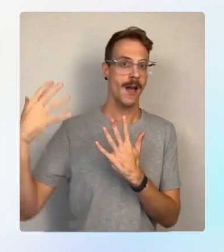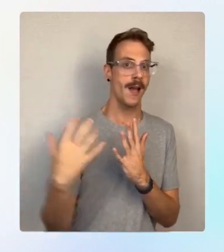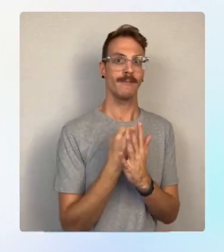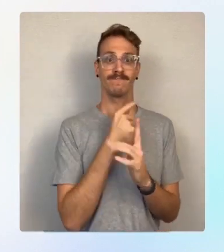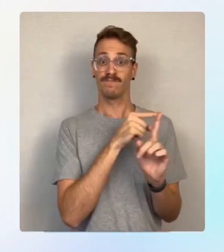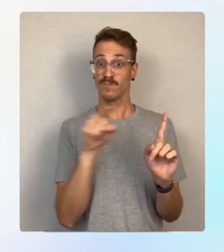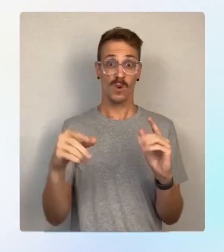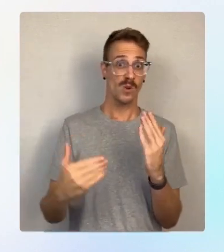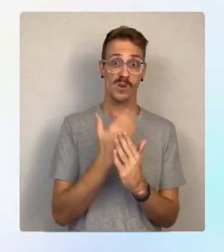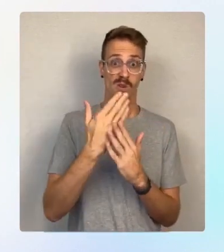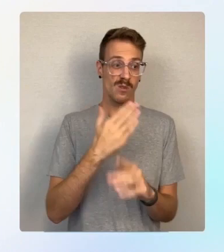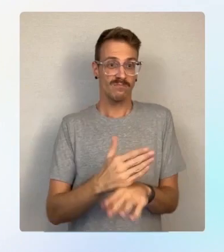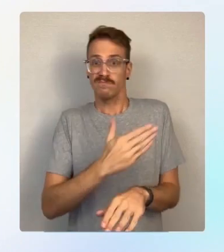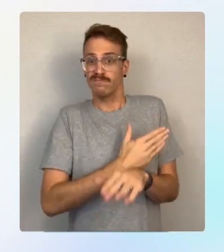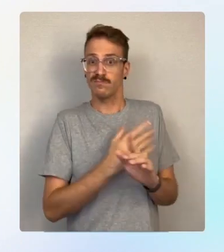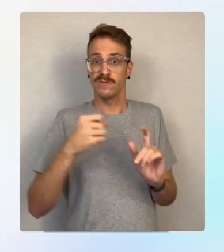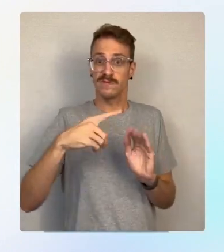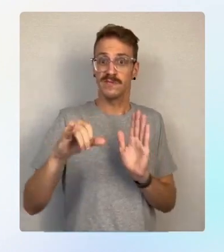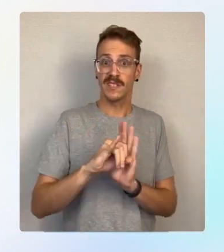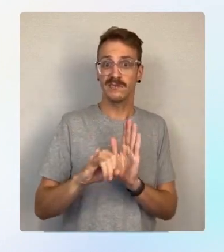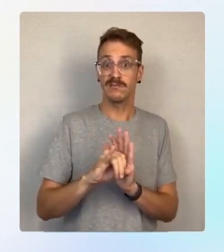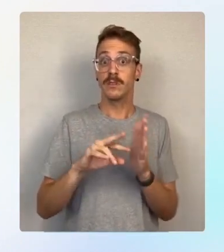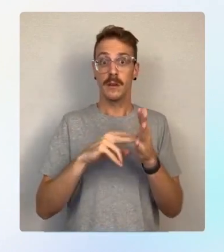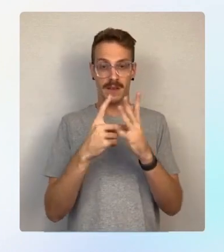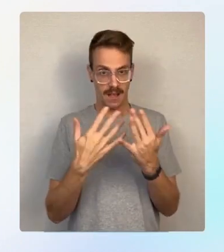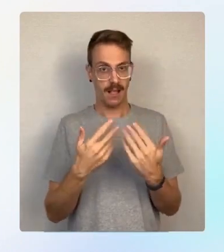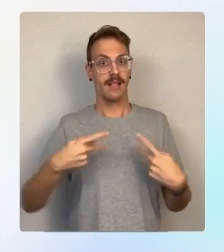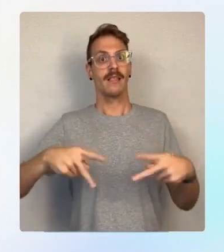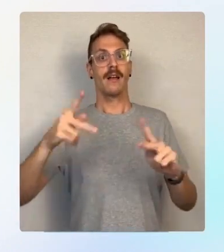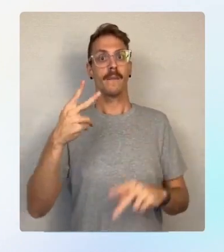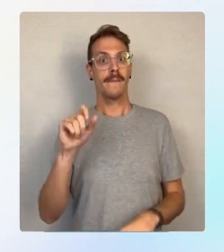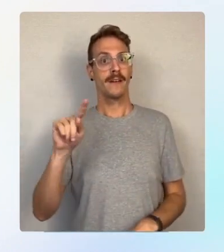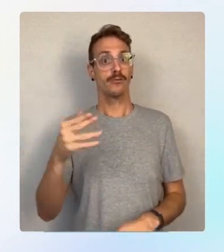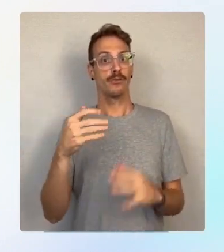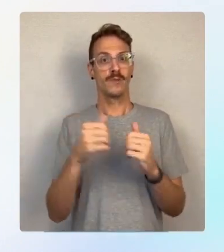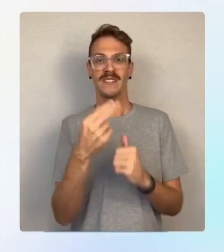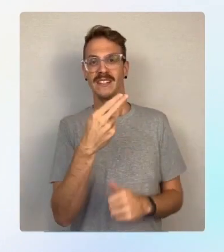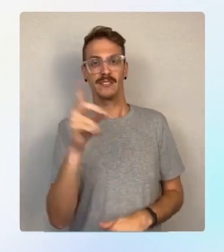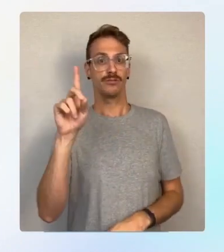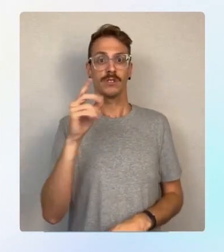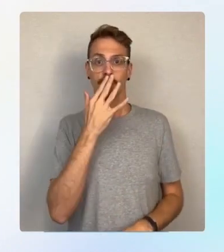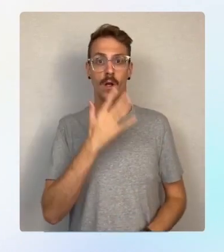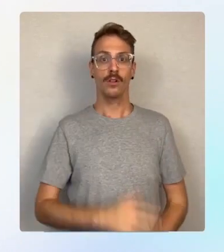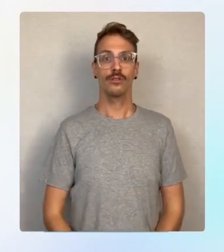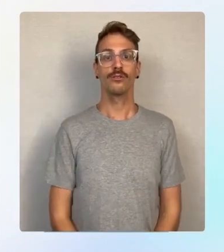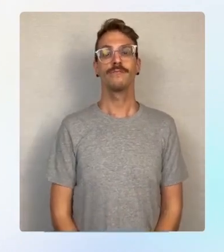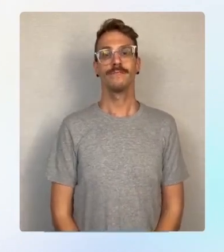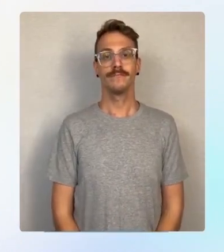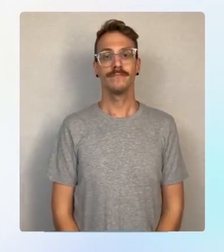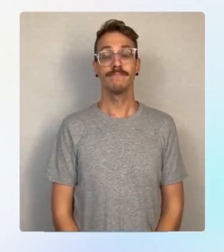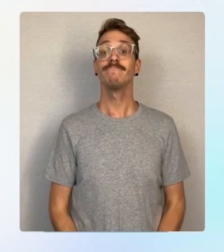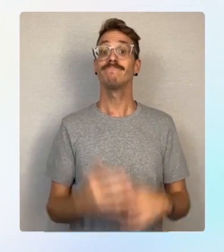enabling Passthrough in high resolution color. Today, I'm here to share how you